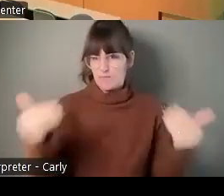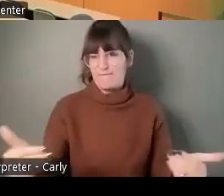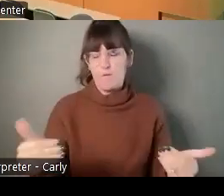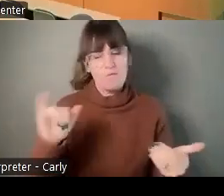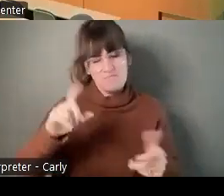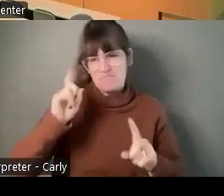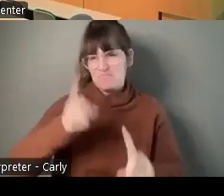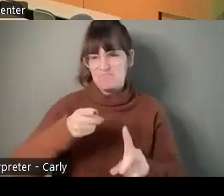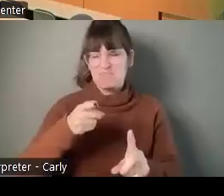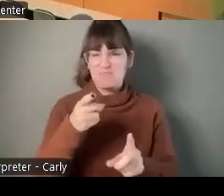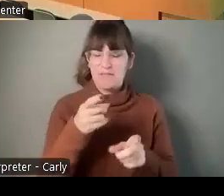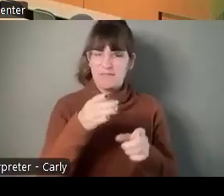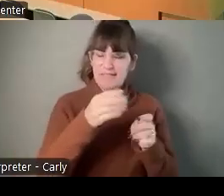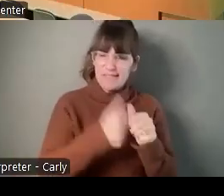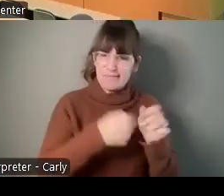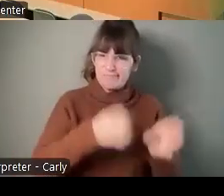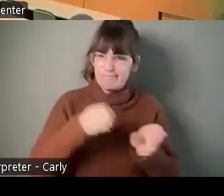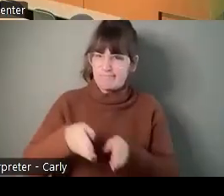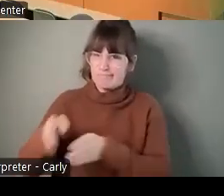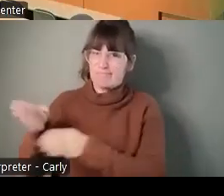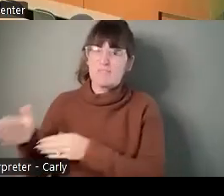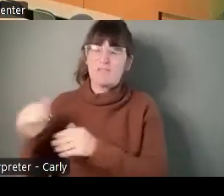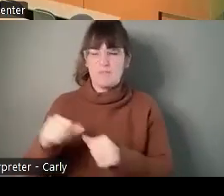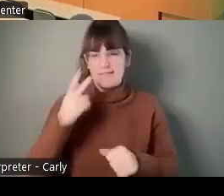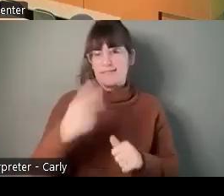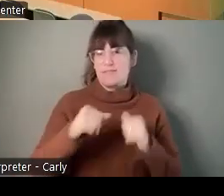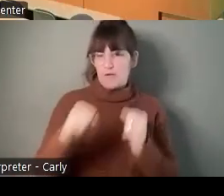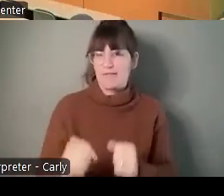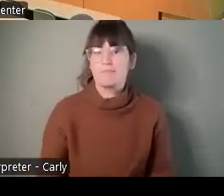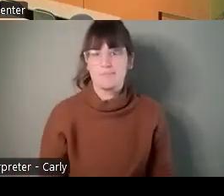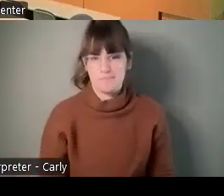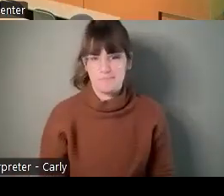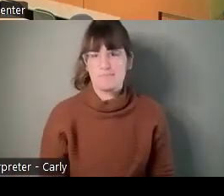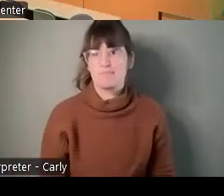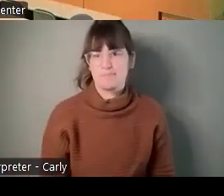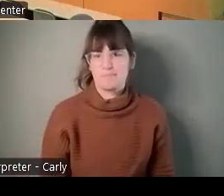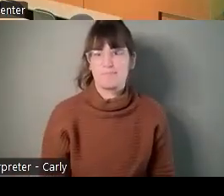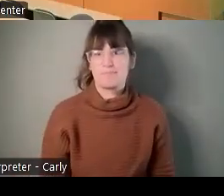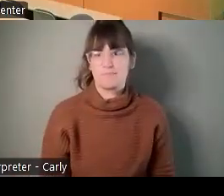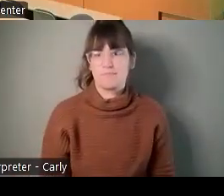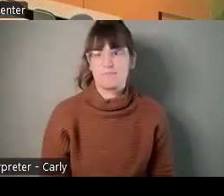of the individuality is we can speak to those strengths. And I think that in in terms of our